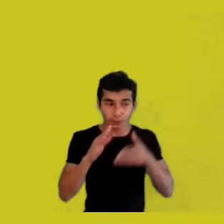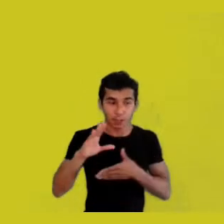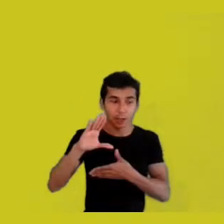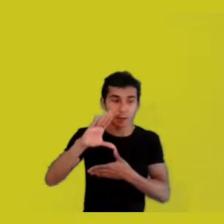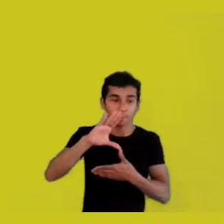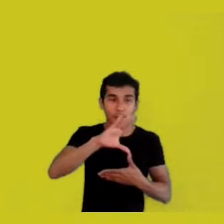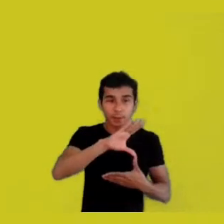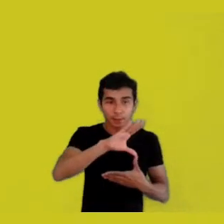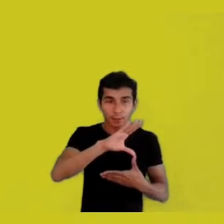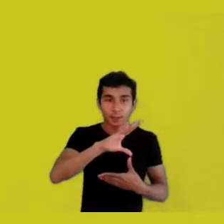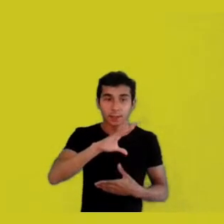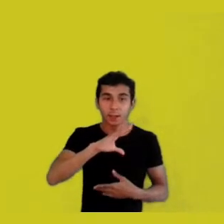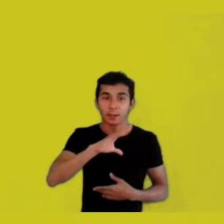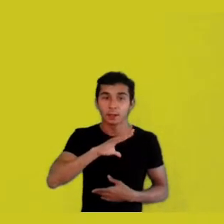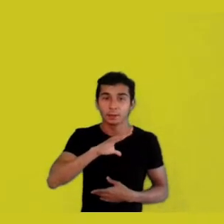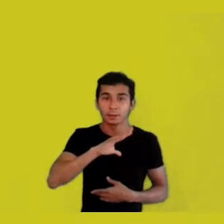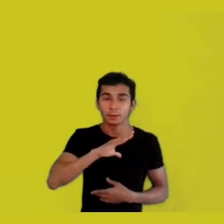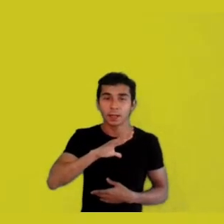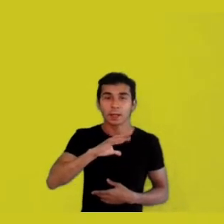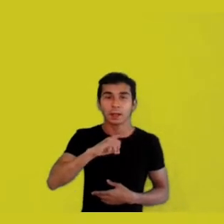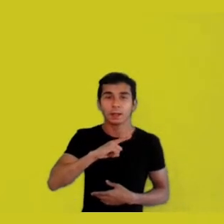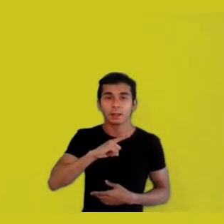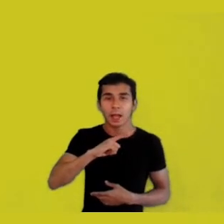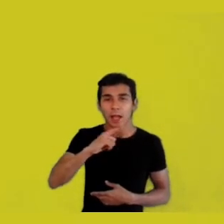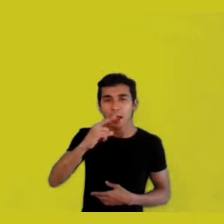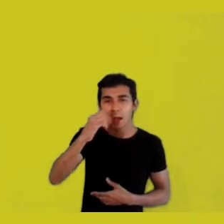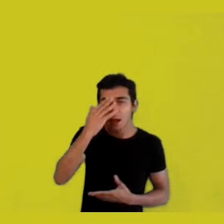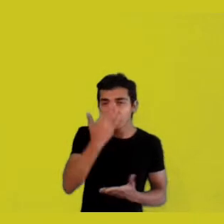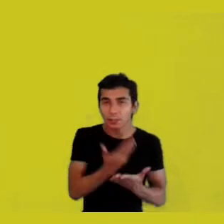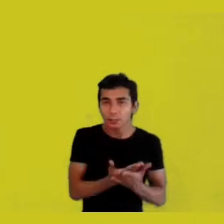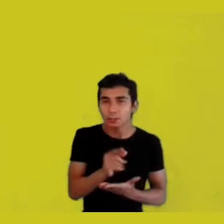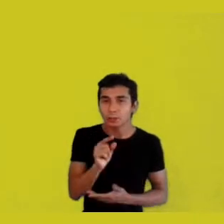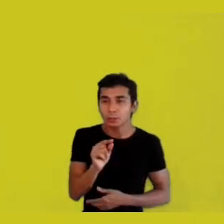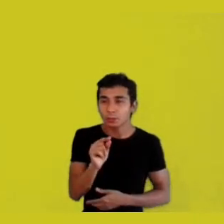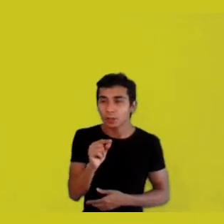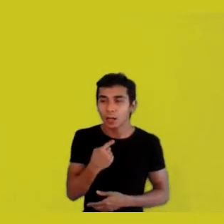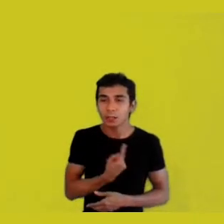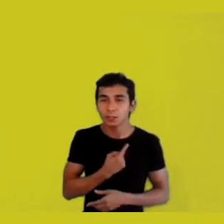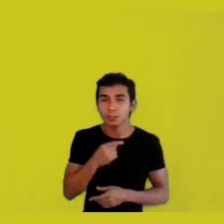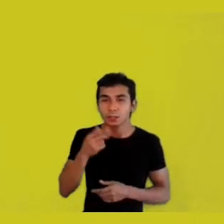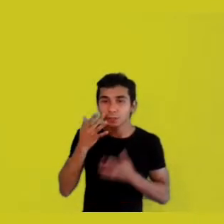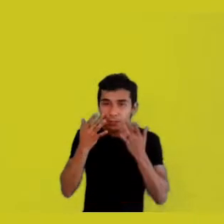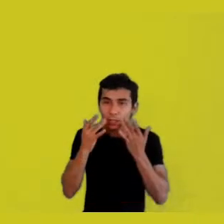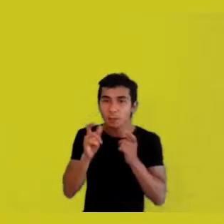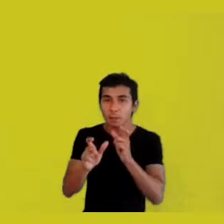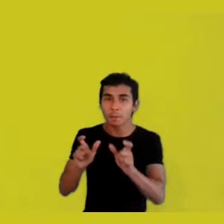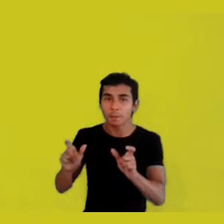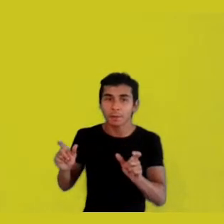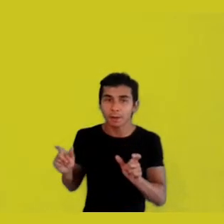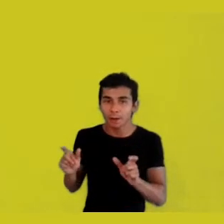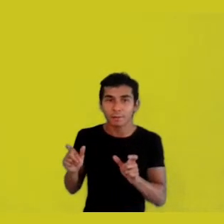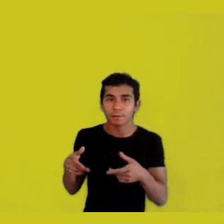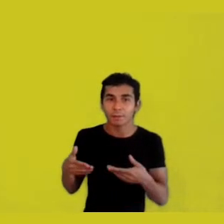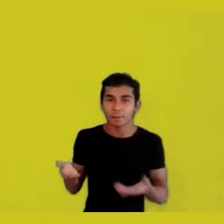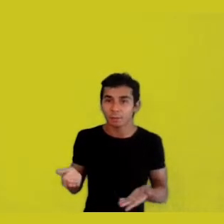what are the words we’ve been profanating on stage? Perhaps...